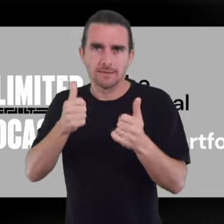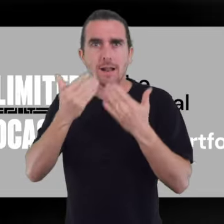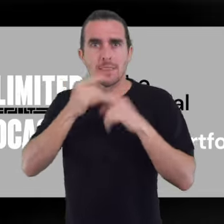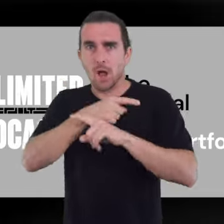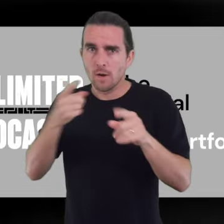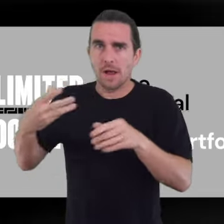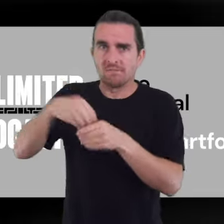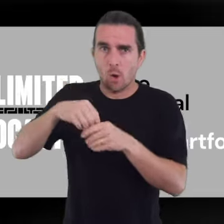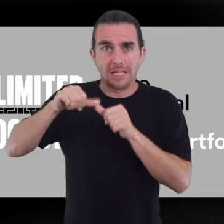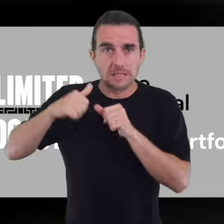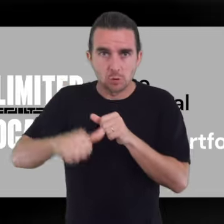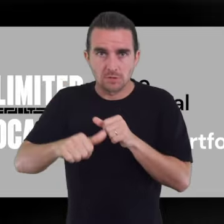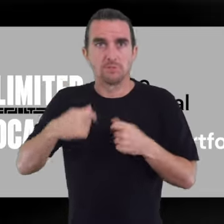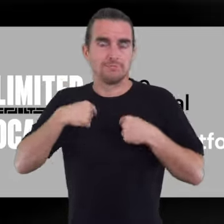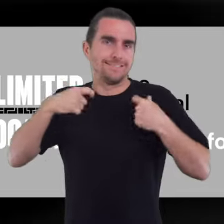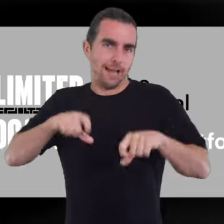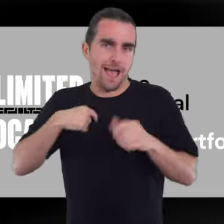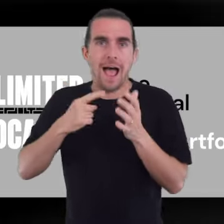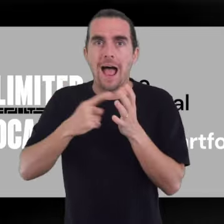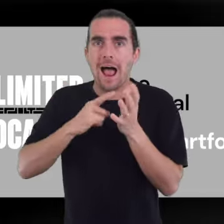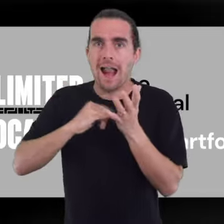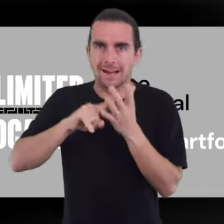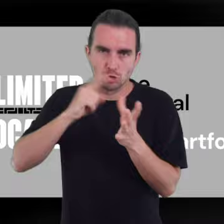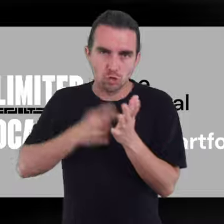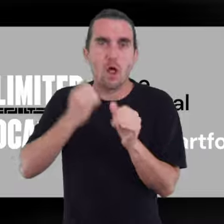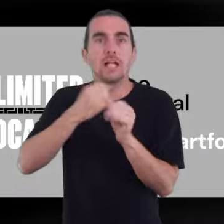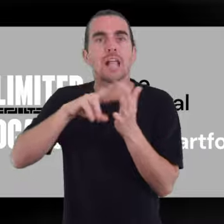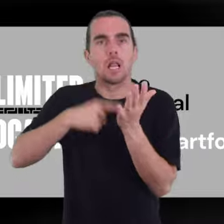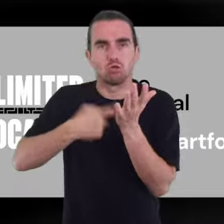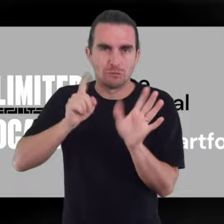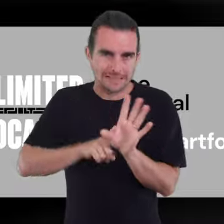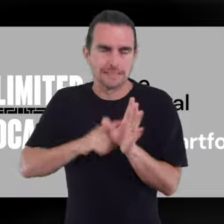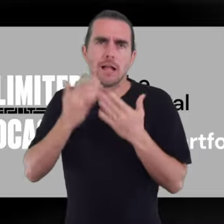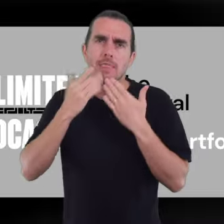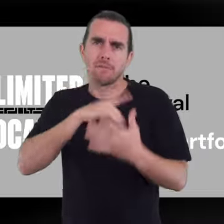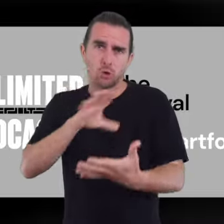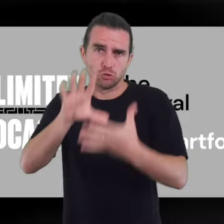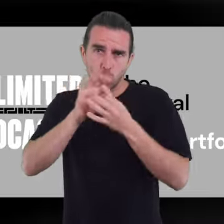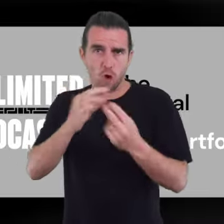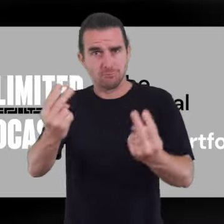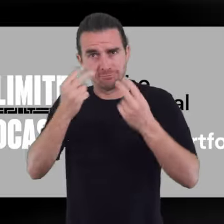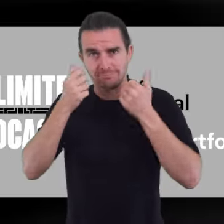Thanks for all of the artists who've been part of this series too. I have been and remain Alistair Gentry.